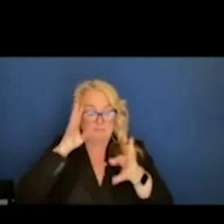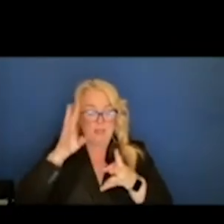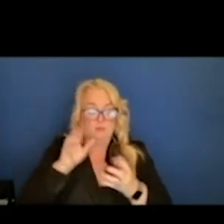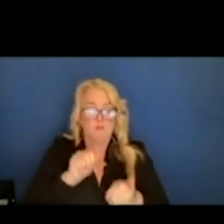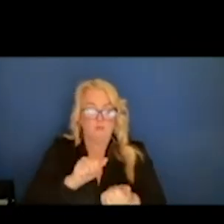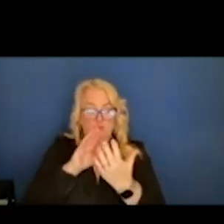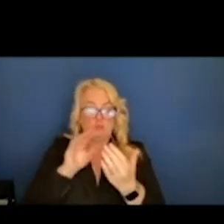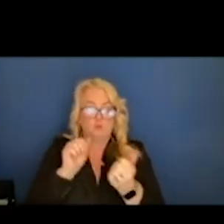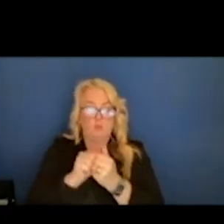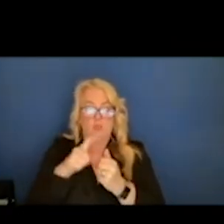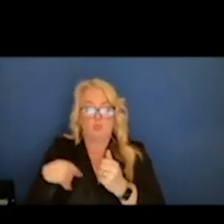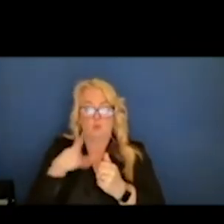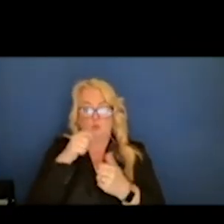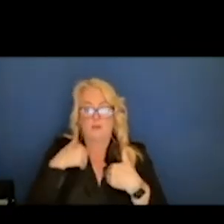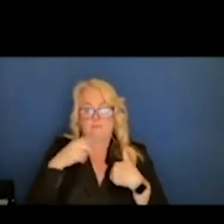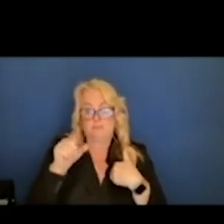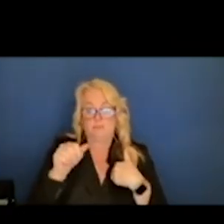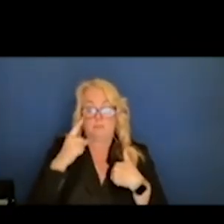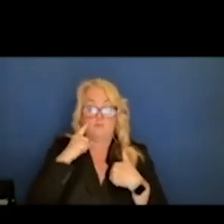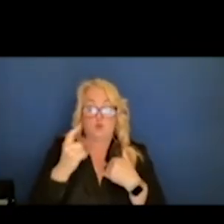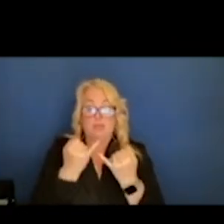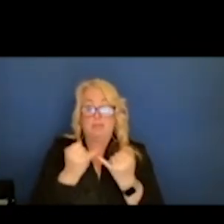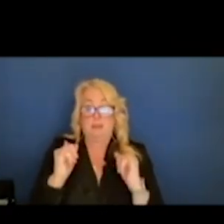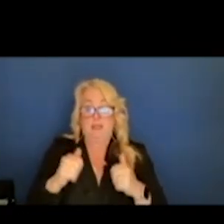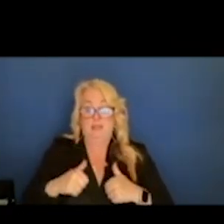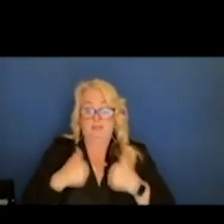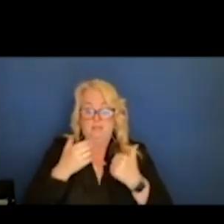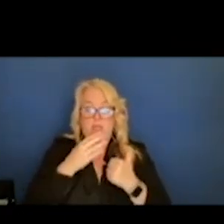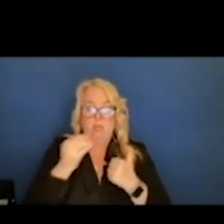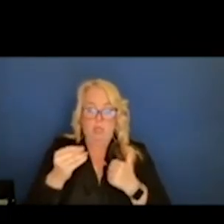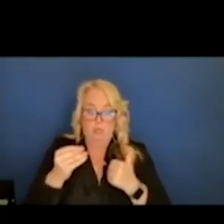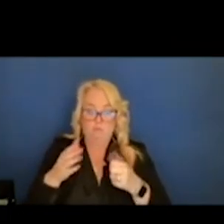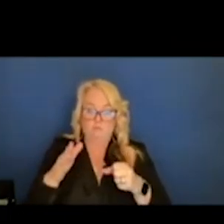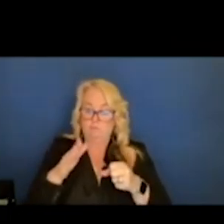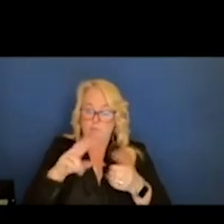prepare individuals with disabilities for independent living and meaningful careers.